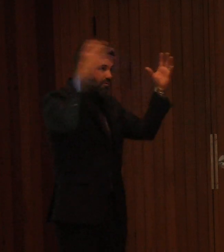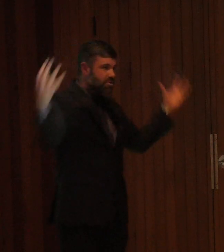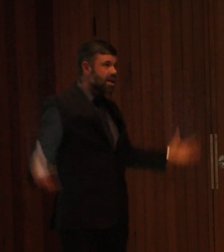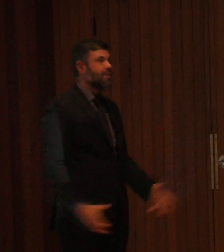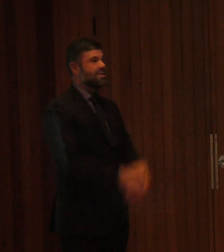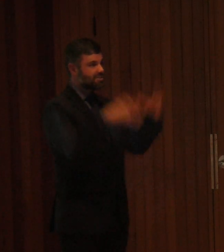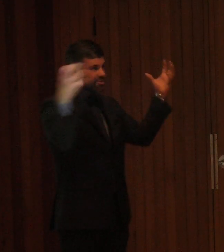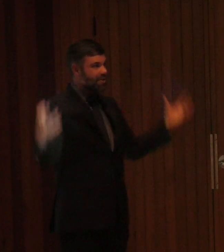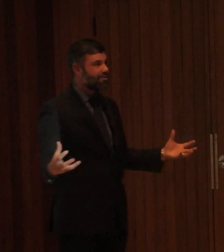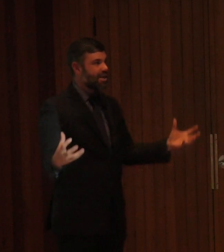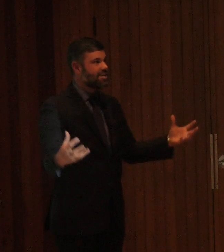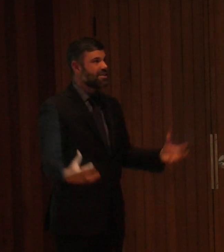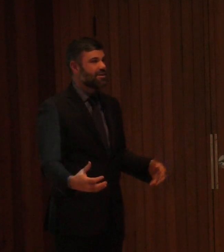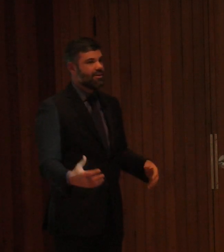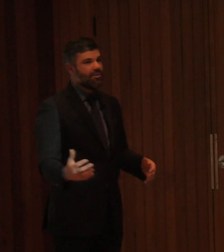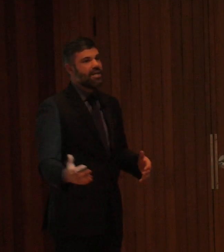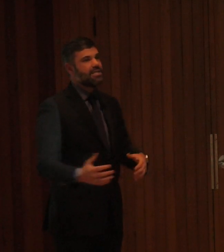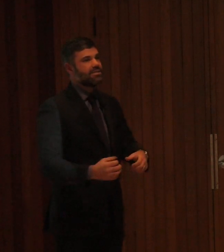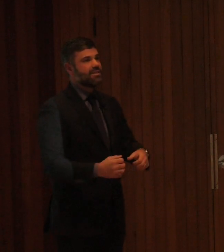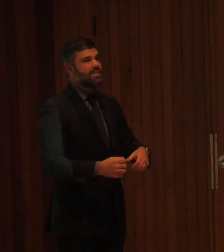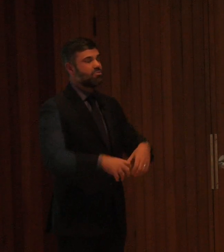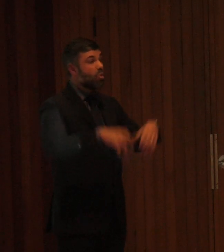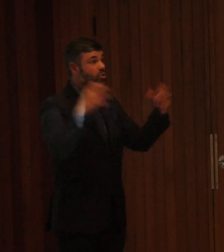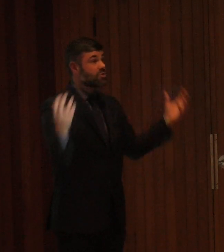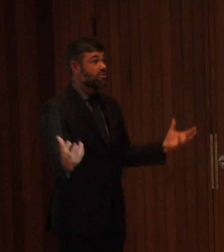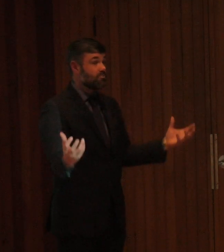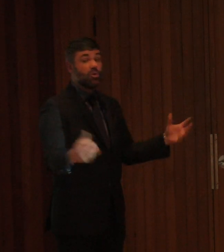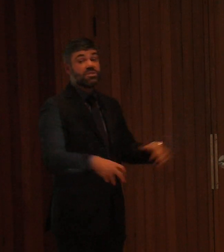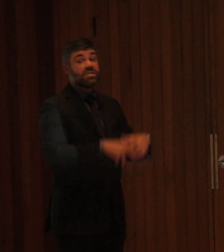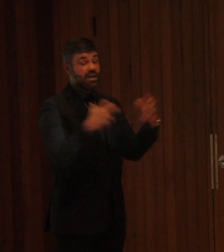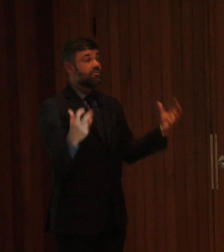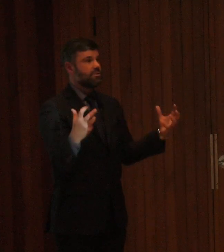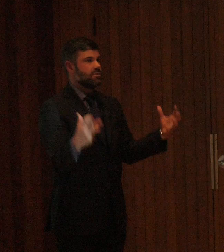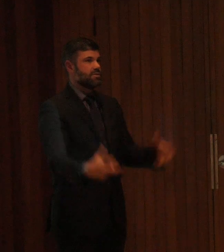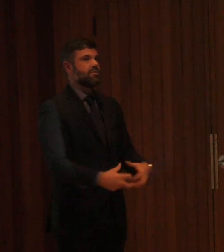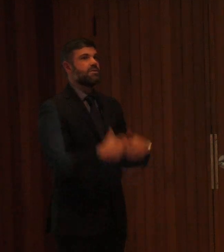but over time as a general idea, is multi-leveled,